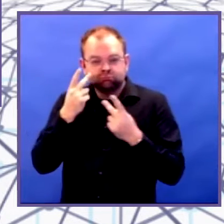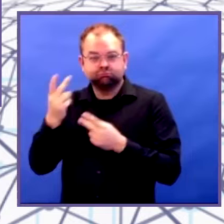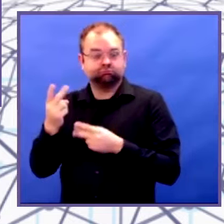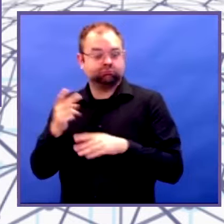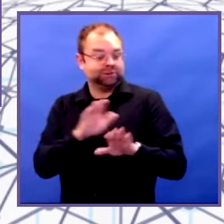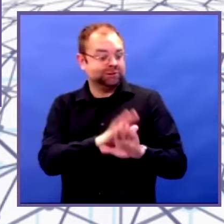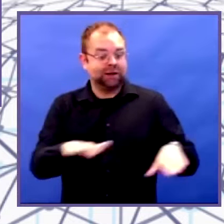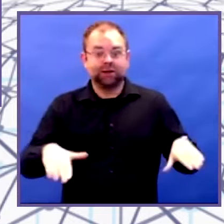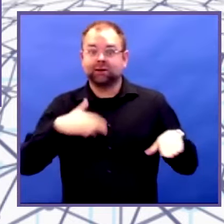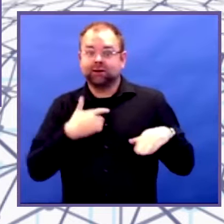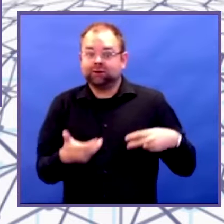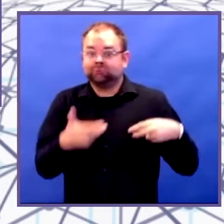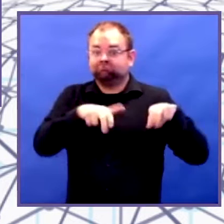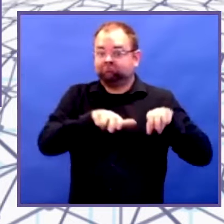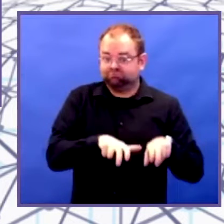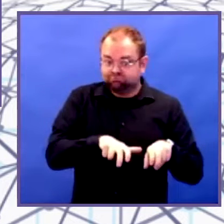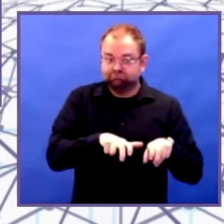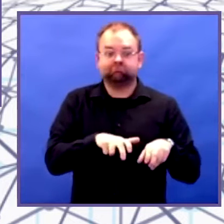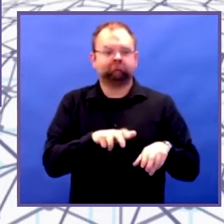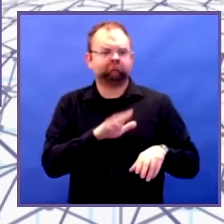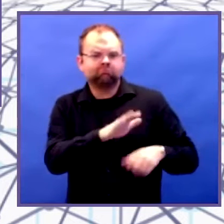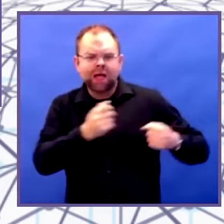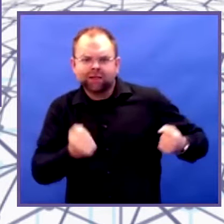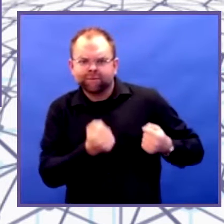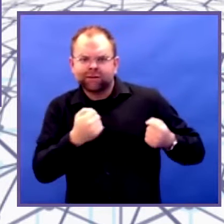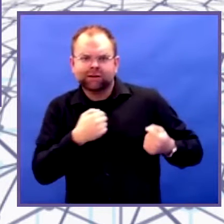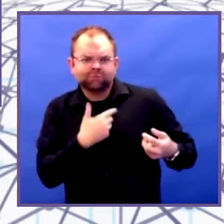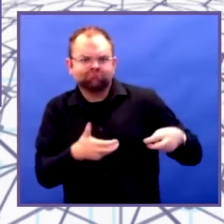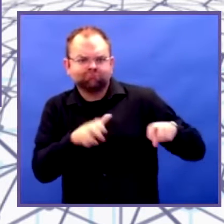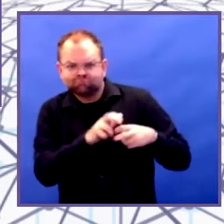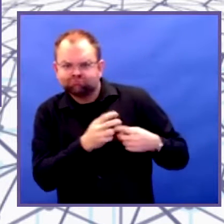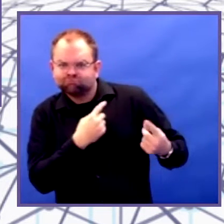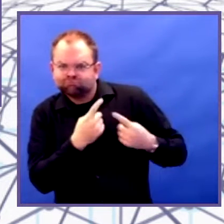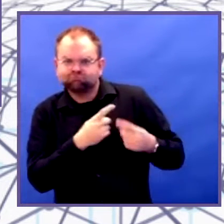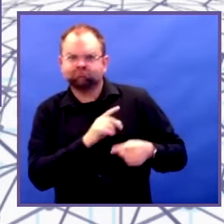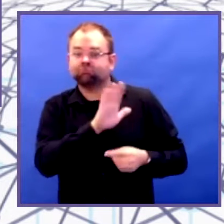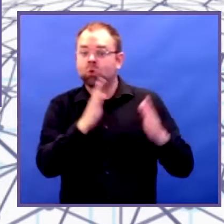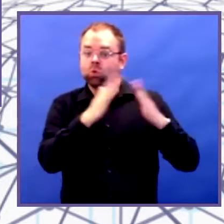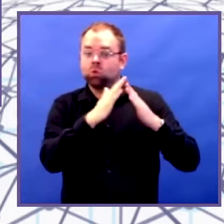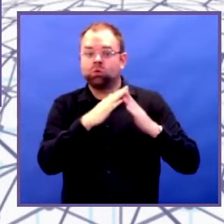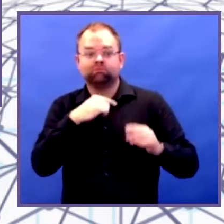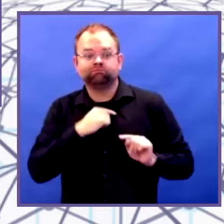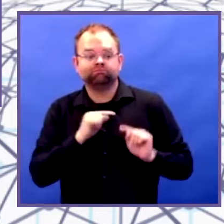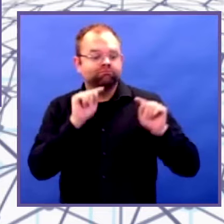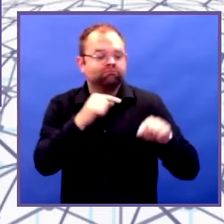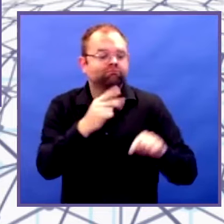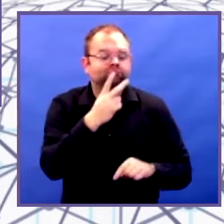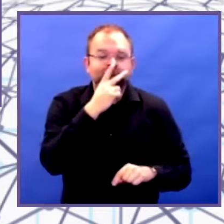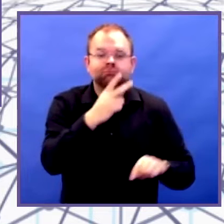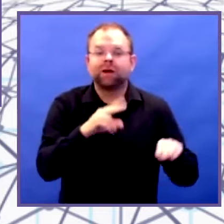And I soon saw something that, to be honest, my training had not prepared me for at all.